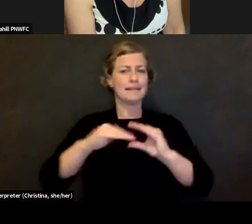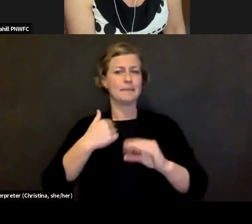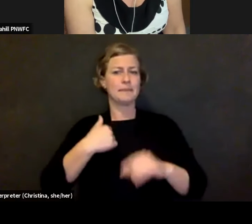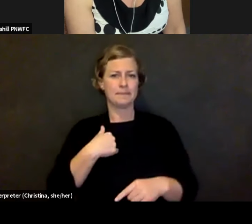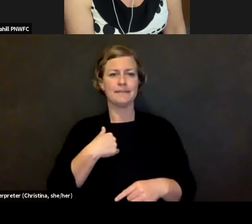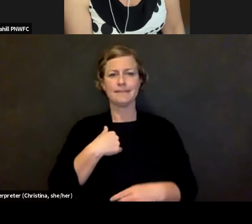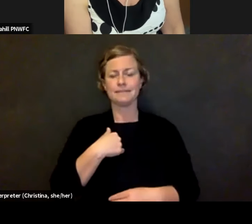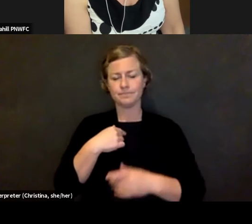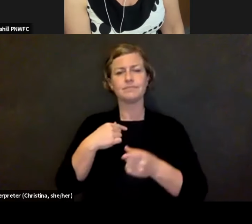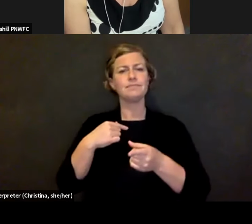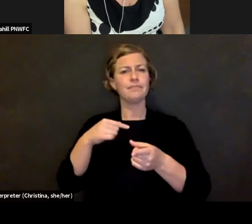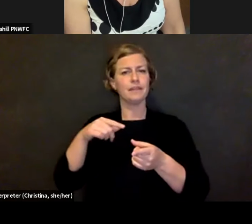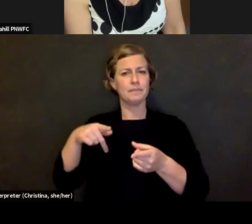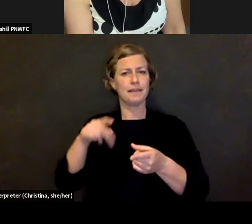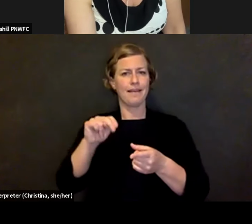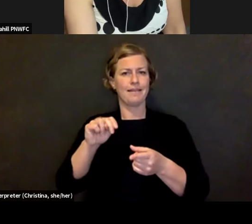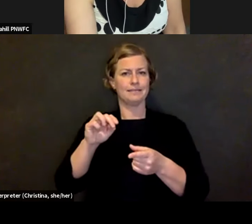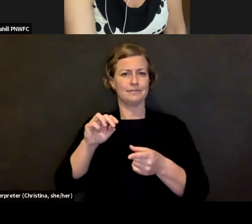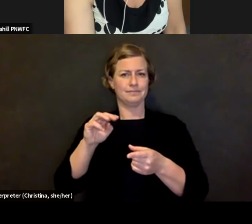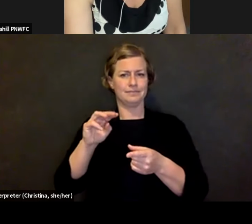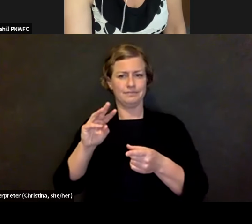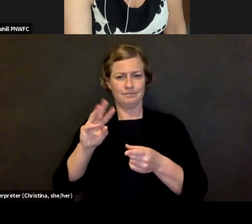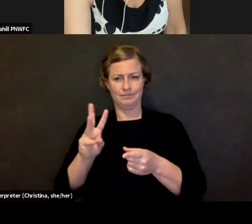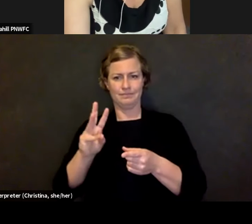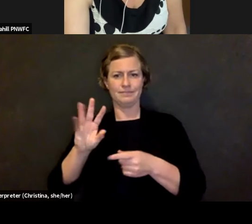their ideas please